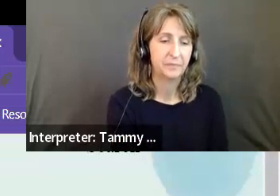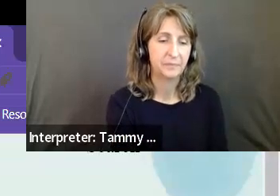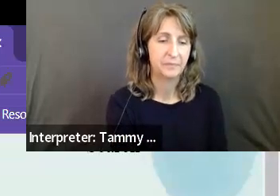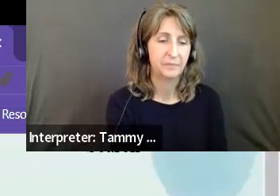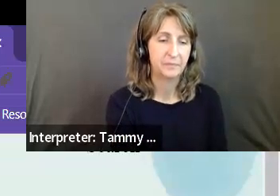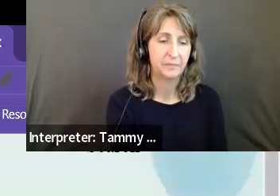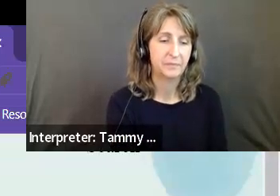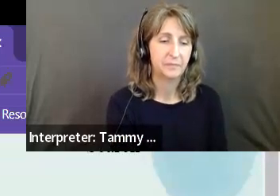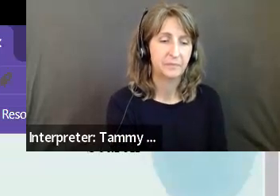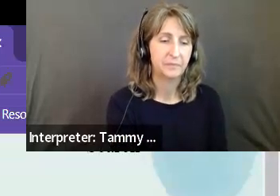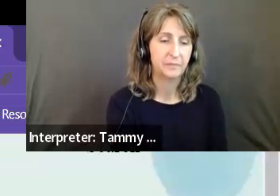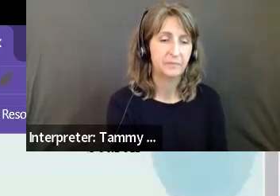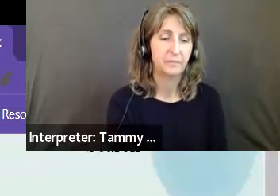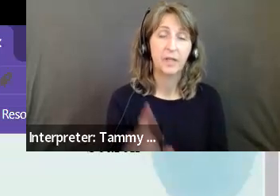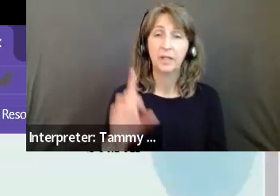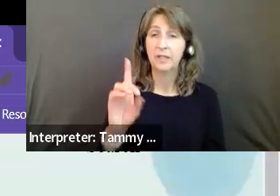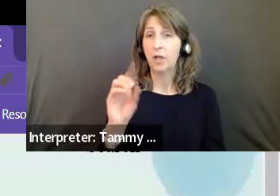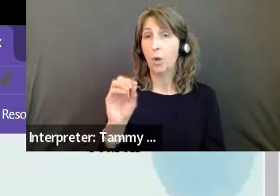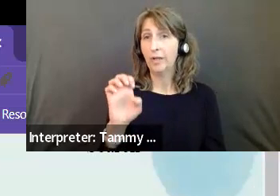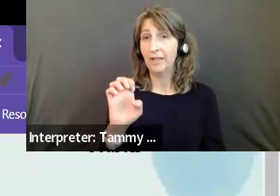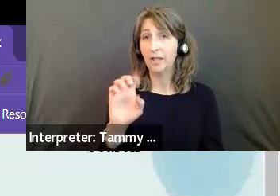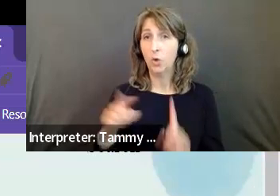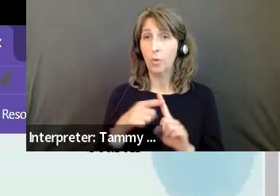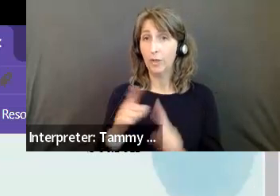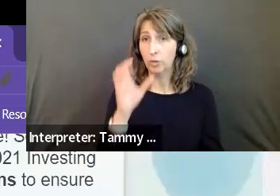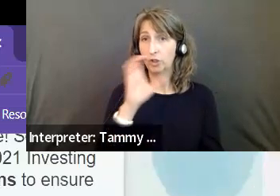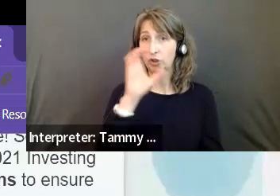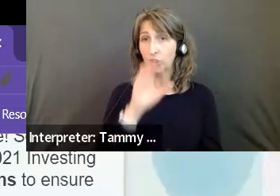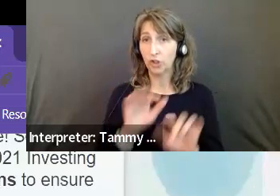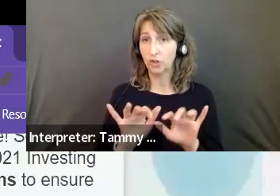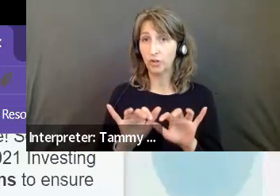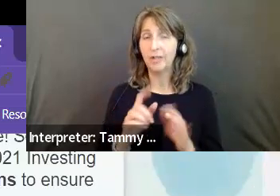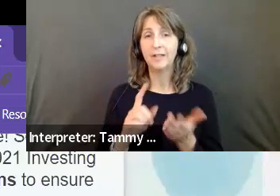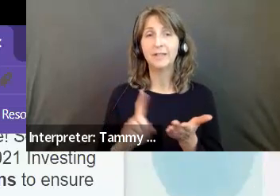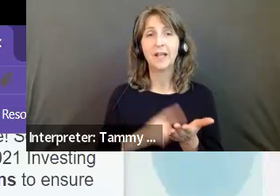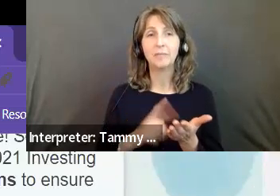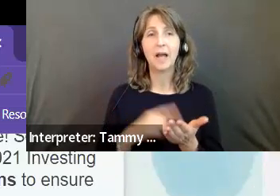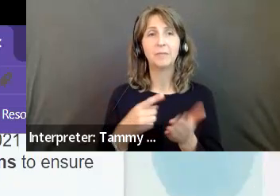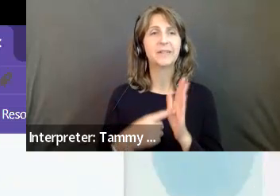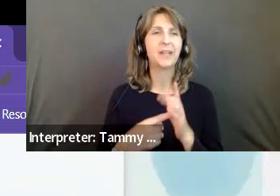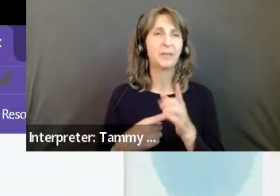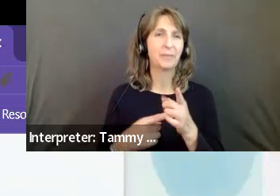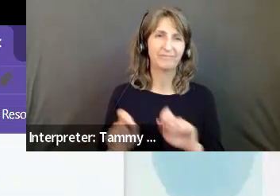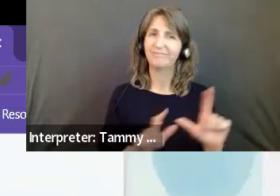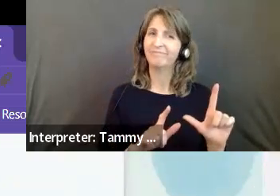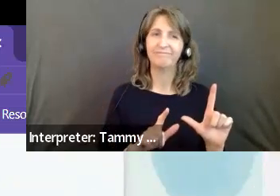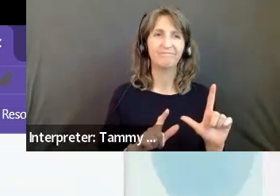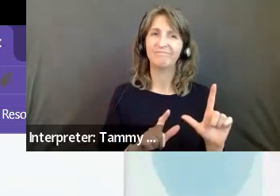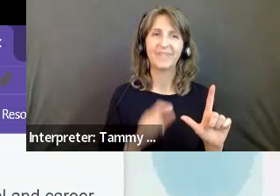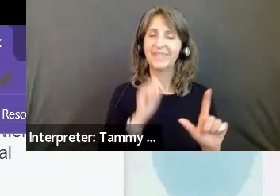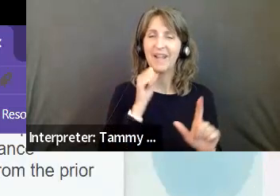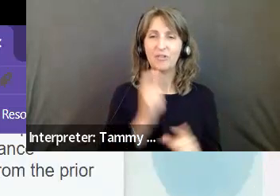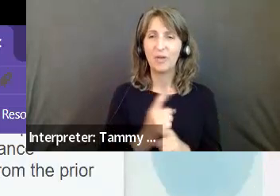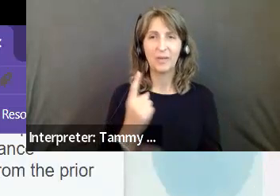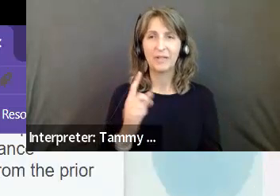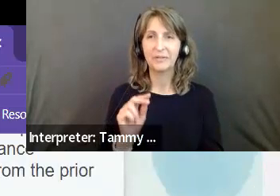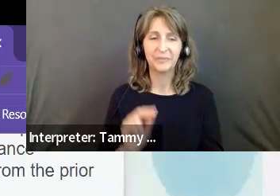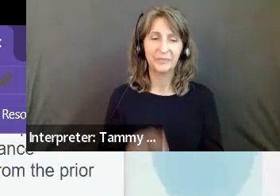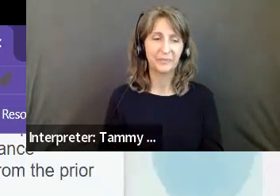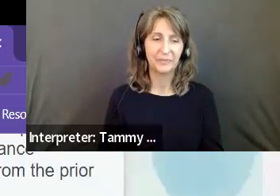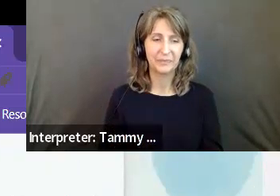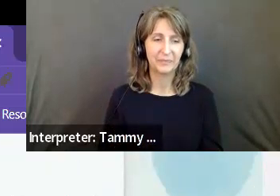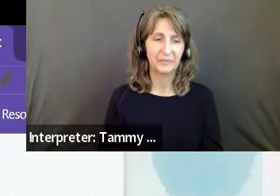Typically, whenever you search things on the DOE site sometimes. It'll come up, see like this is yeah, this is not coming out.